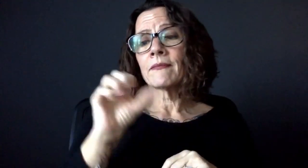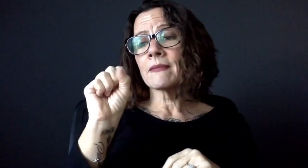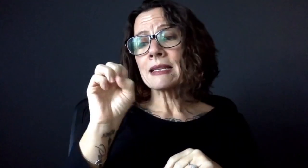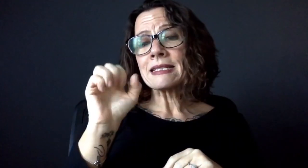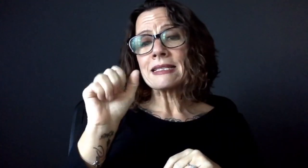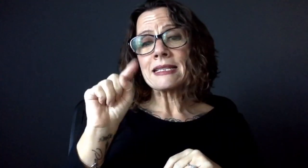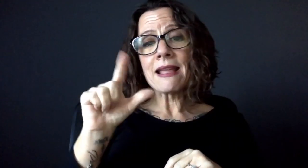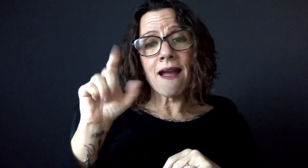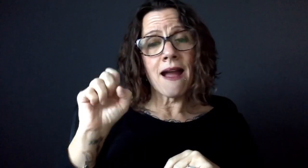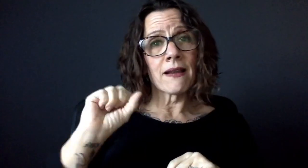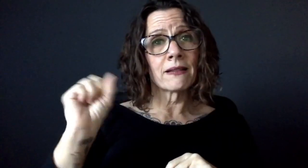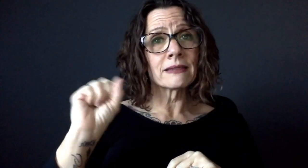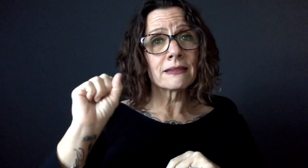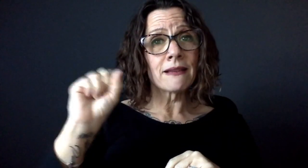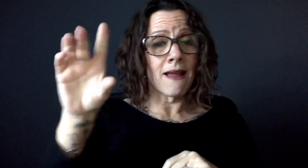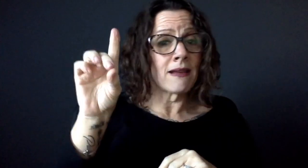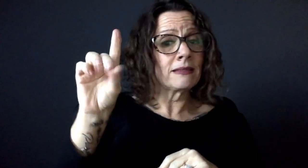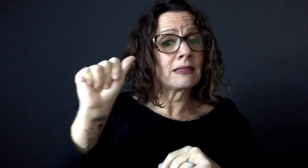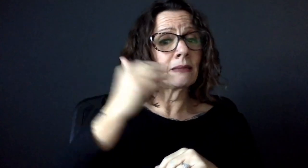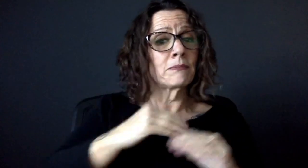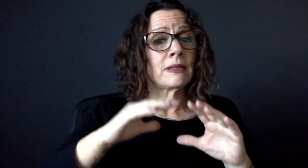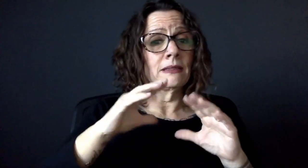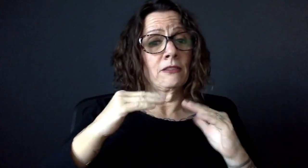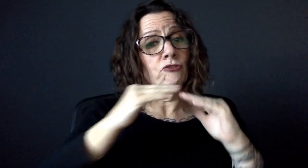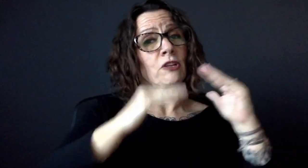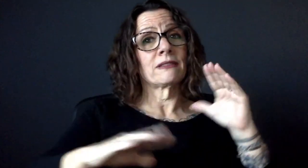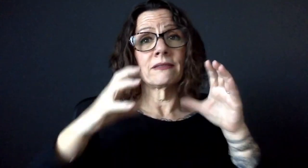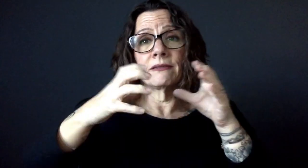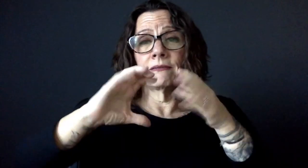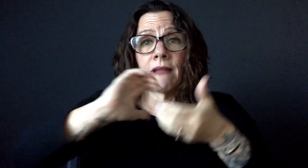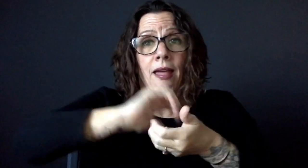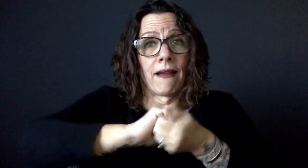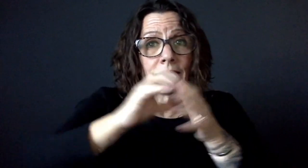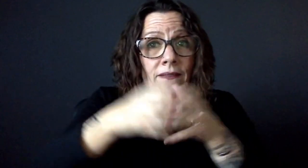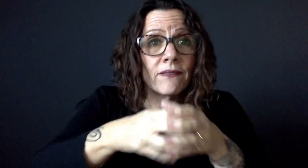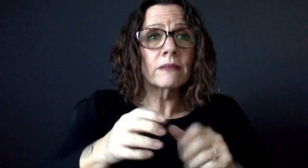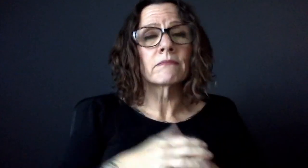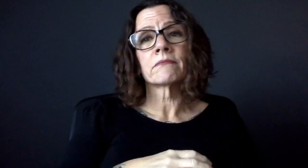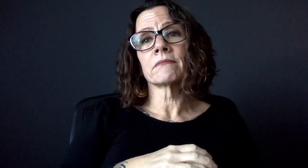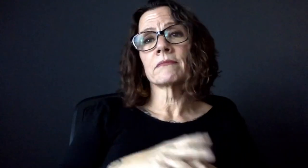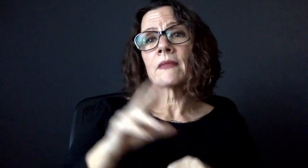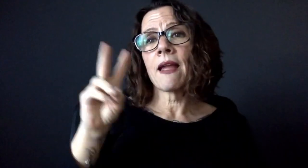Seattle’s Disability Justice Collective,